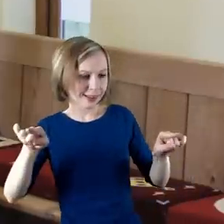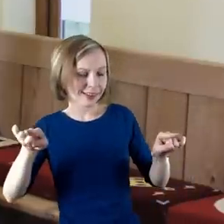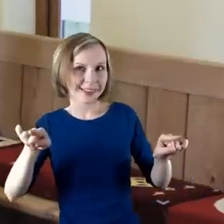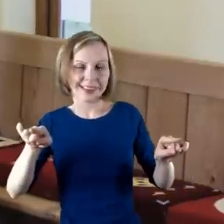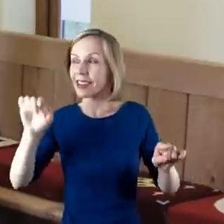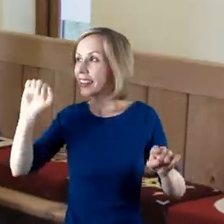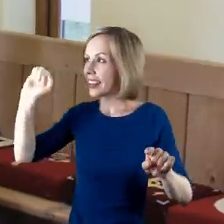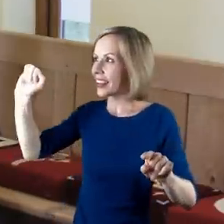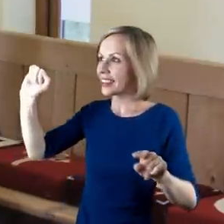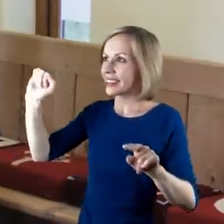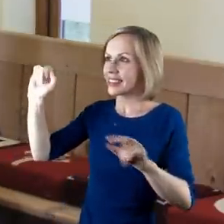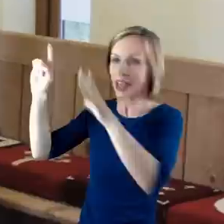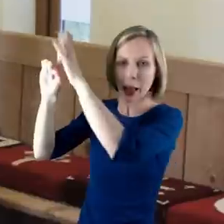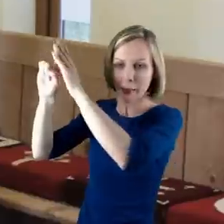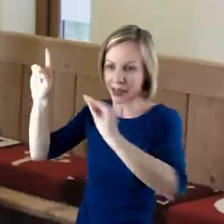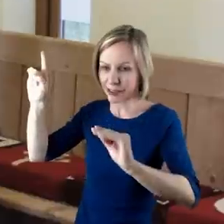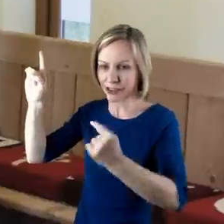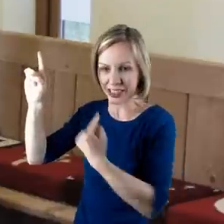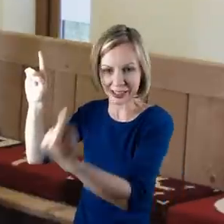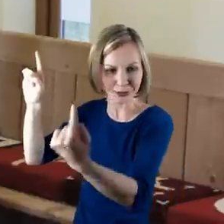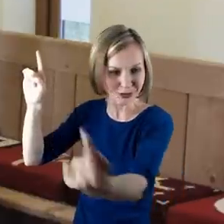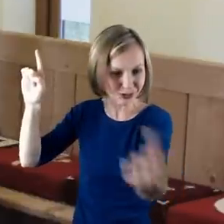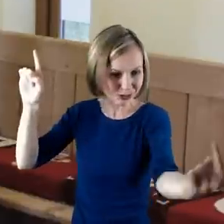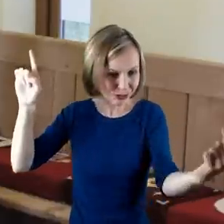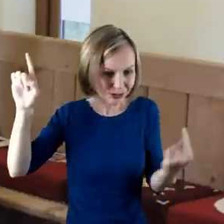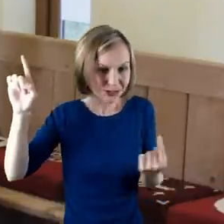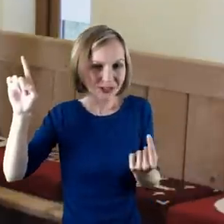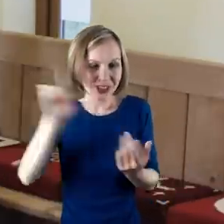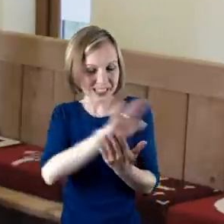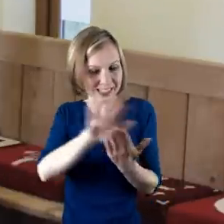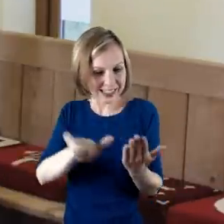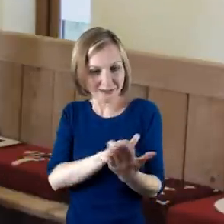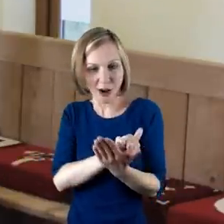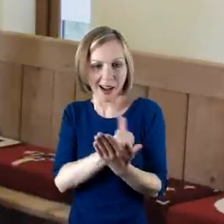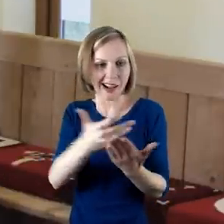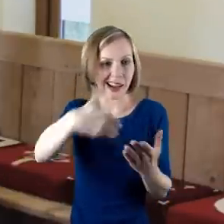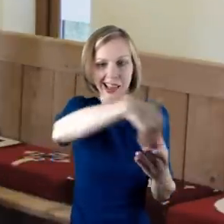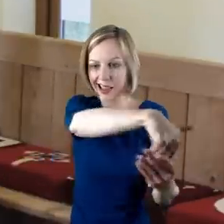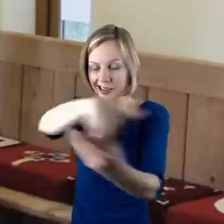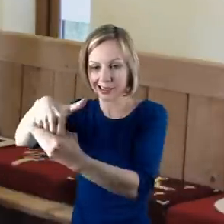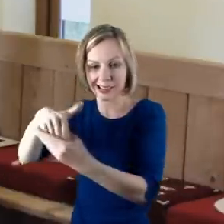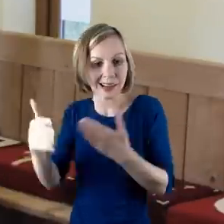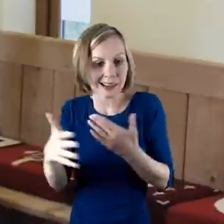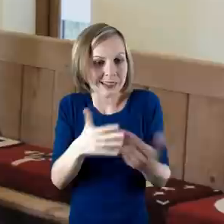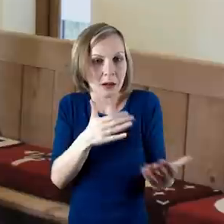with the divine light within them. Whatever their religion, colour, nationality,